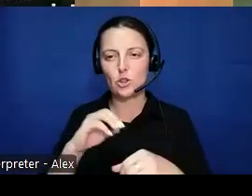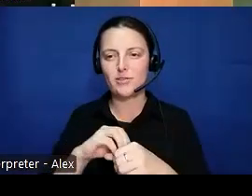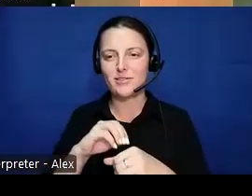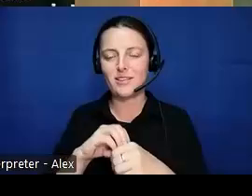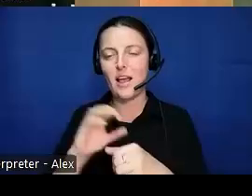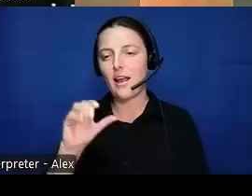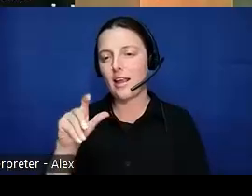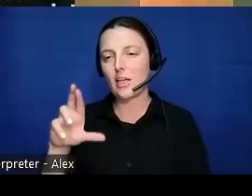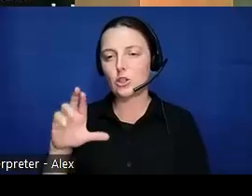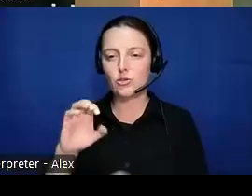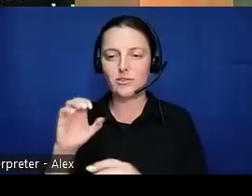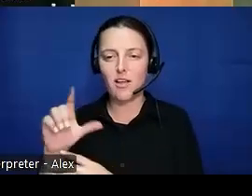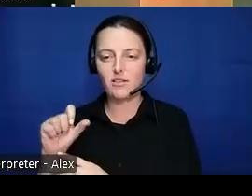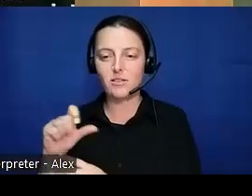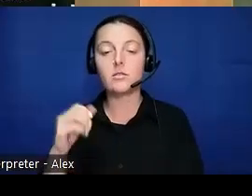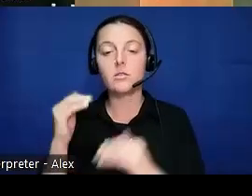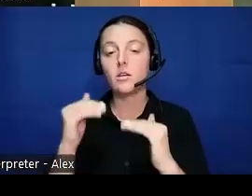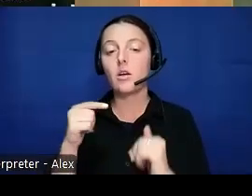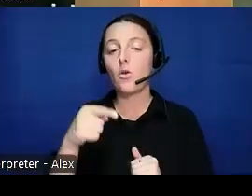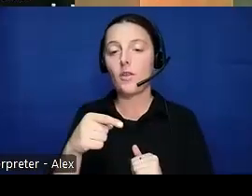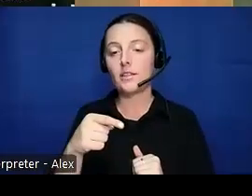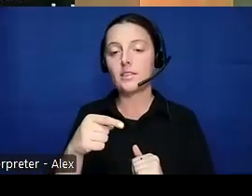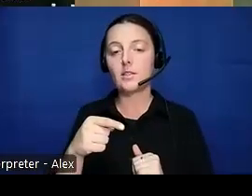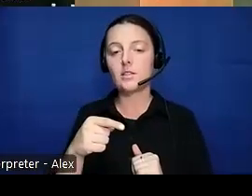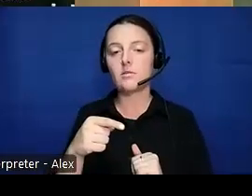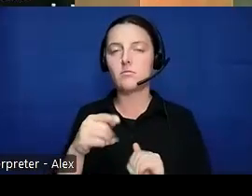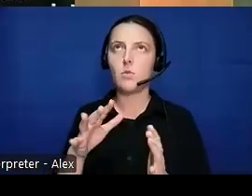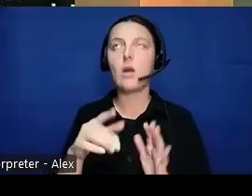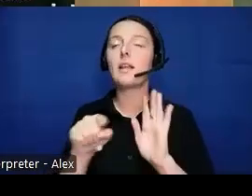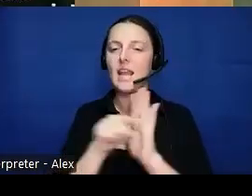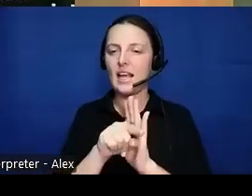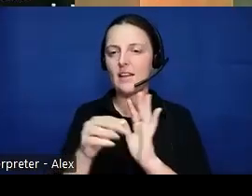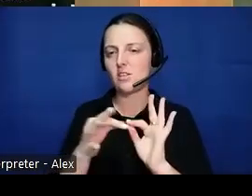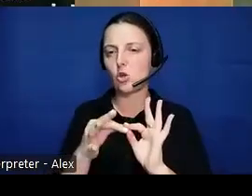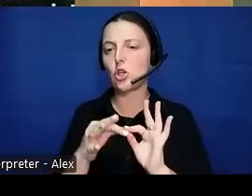association or negative I say uh yeah negative in terms of like if they have EGFR mutated lung